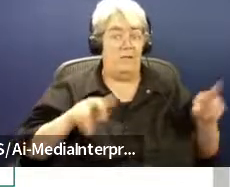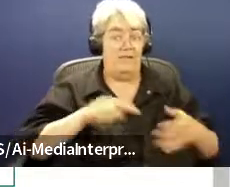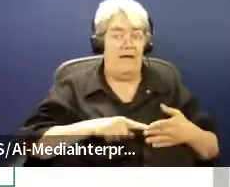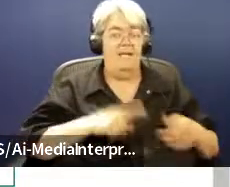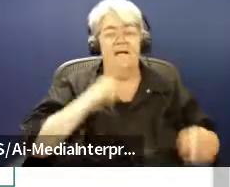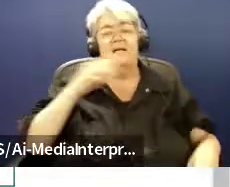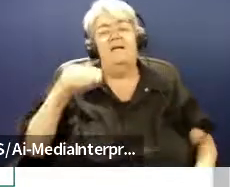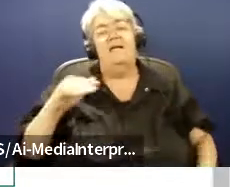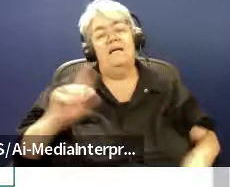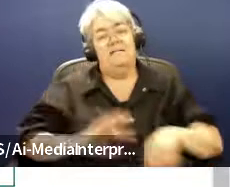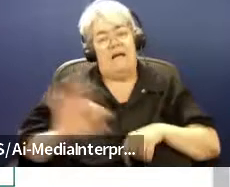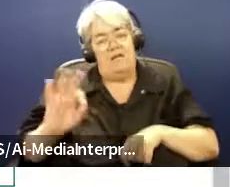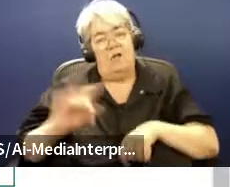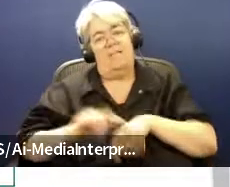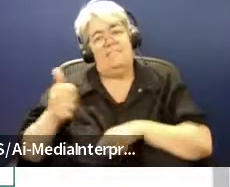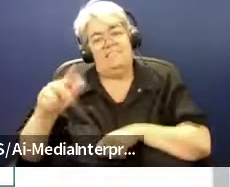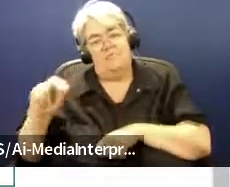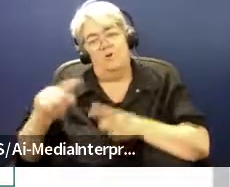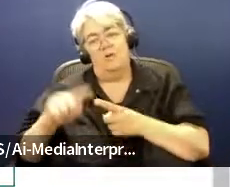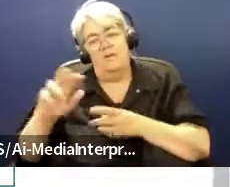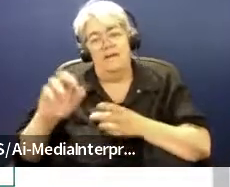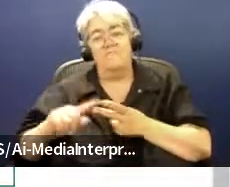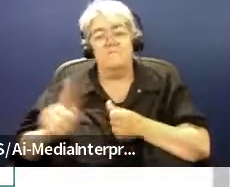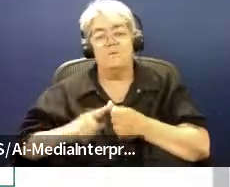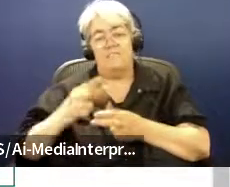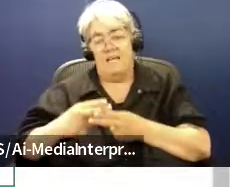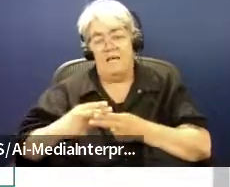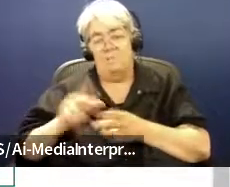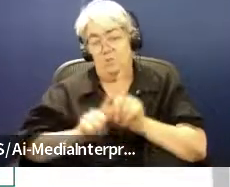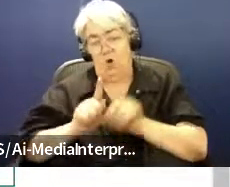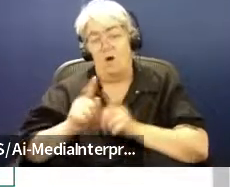It did select the checkbox, the focus went somewhere else when it happened